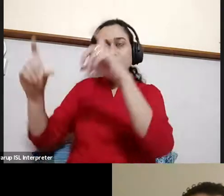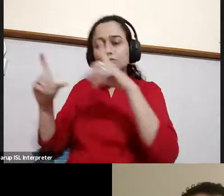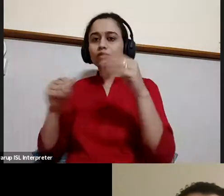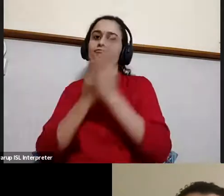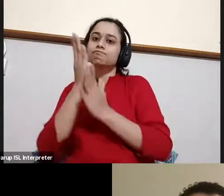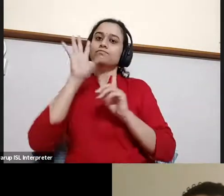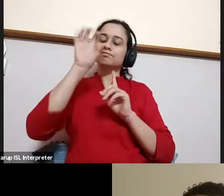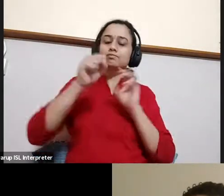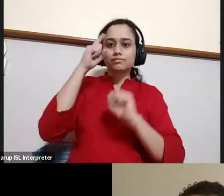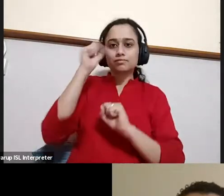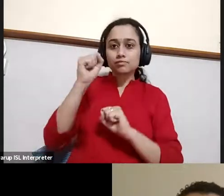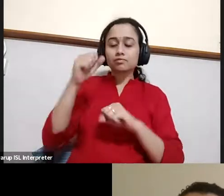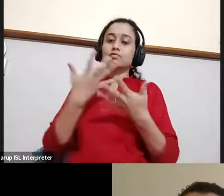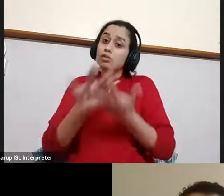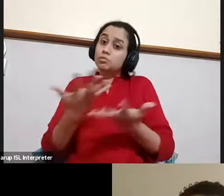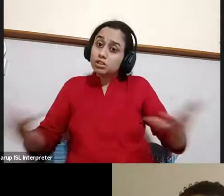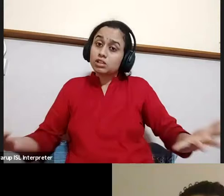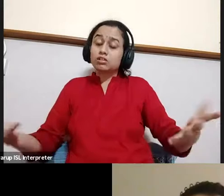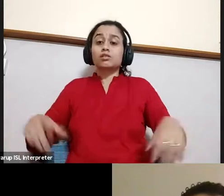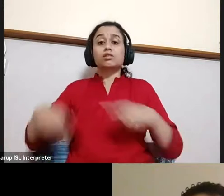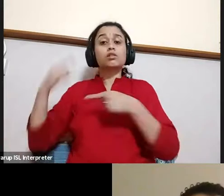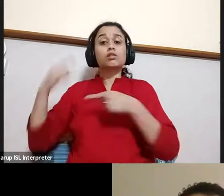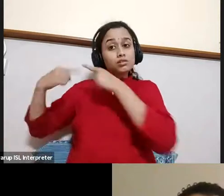the material history of studios thousands of them being all across the country